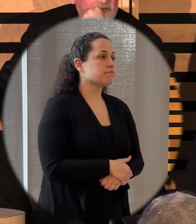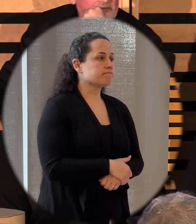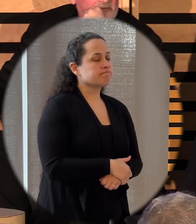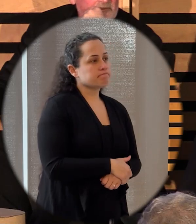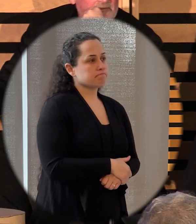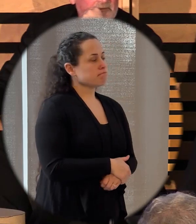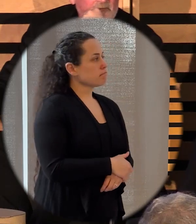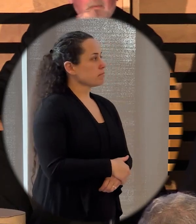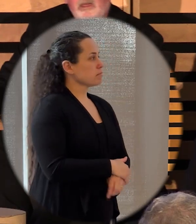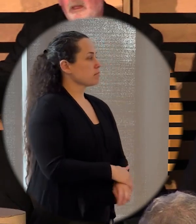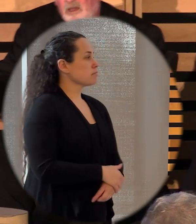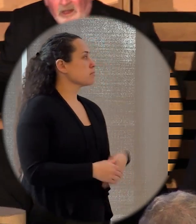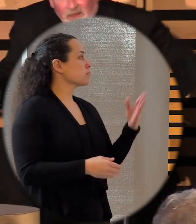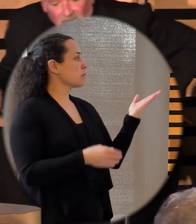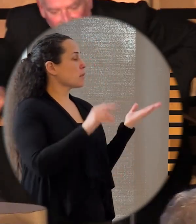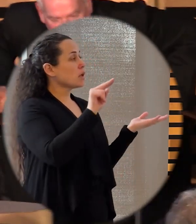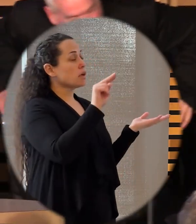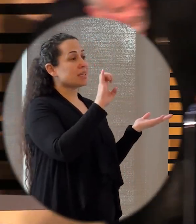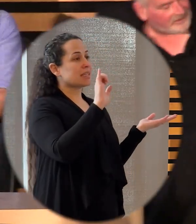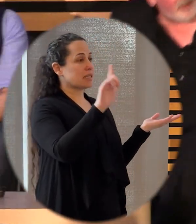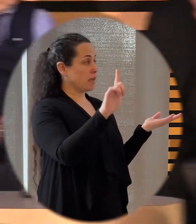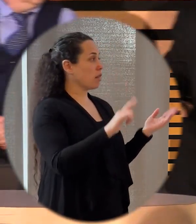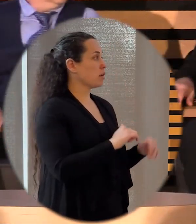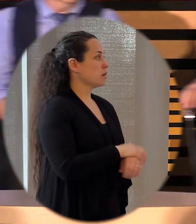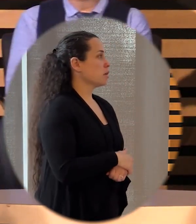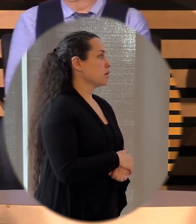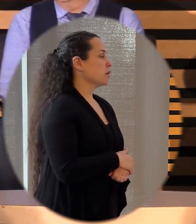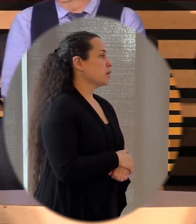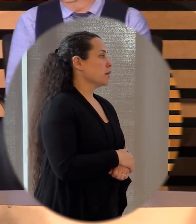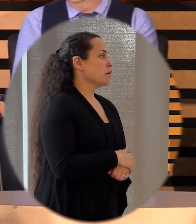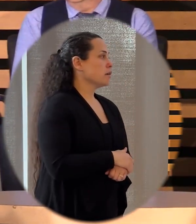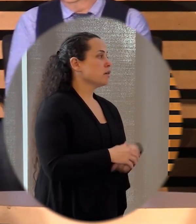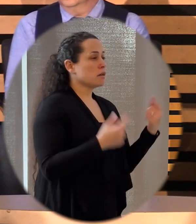Neil, what do you think? Thanks, Duncan. Uh, I agree with Stephanie. I think that